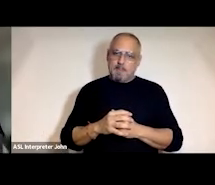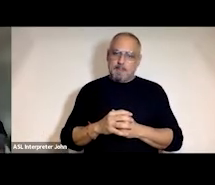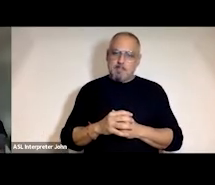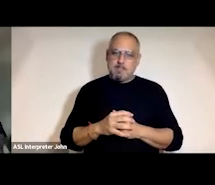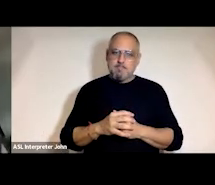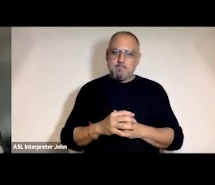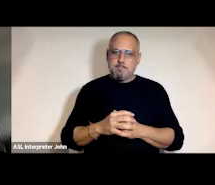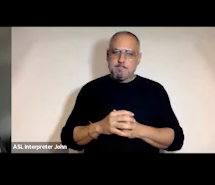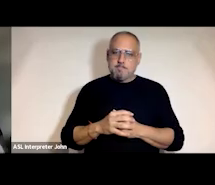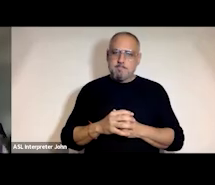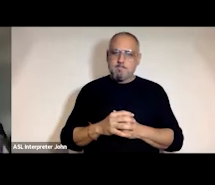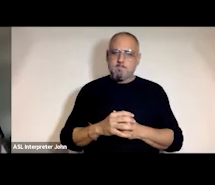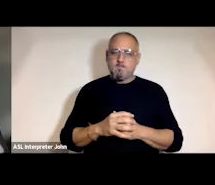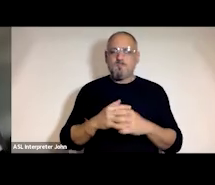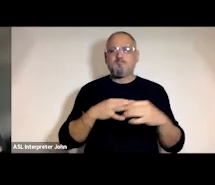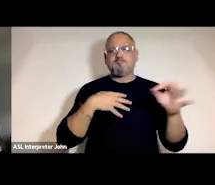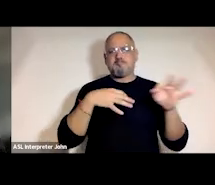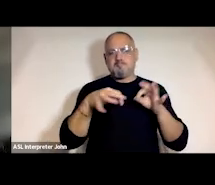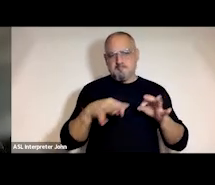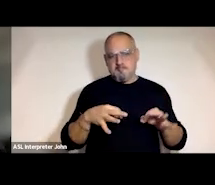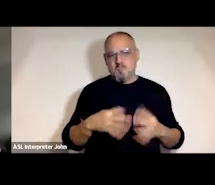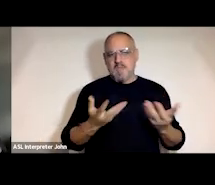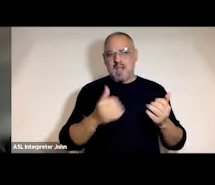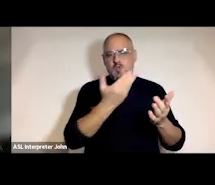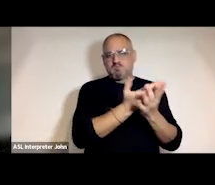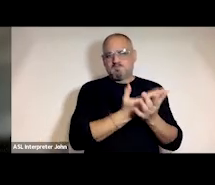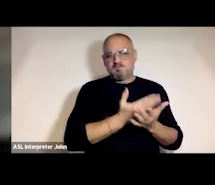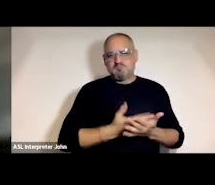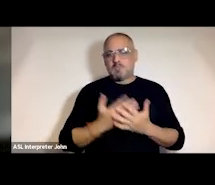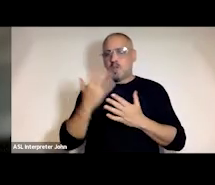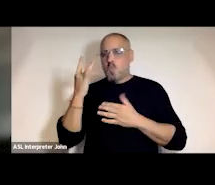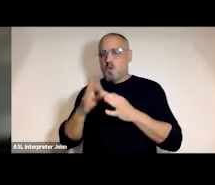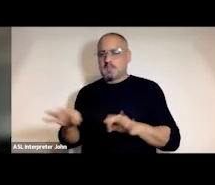So I've talked a lot about how to document that and why it's important to document